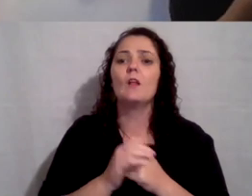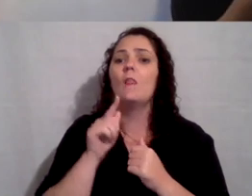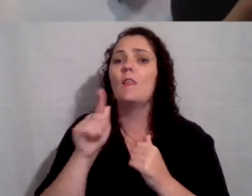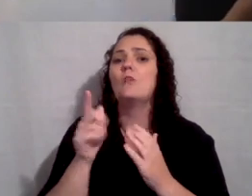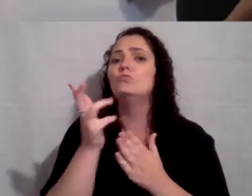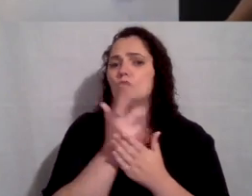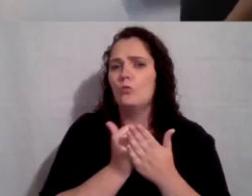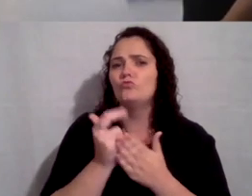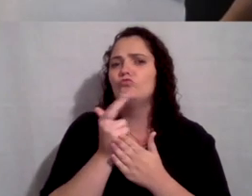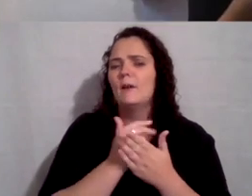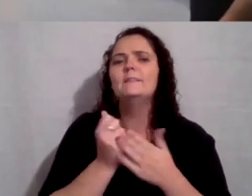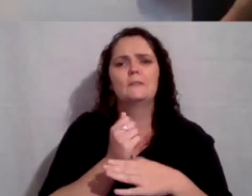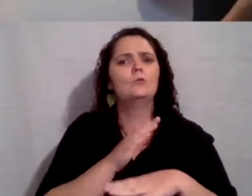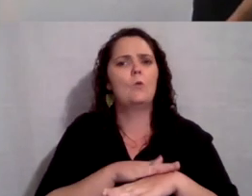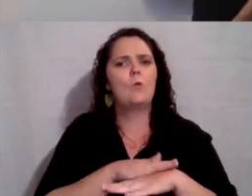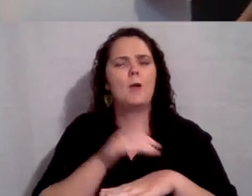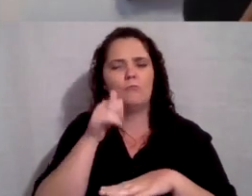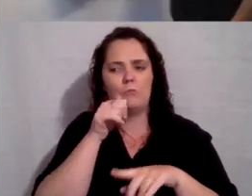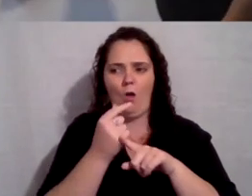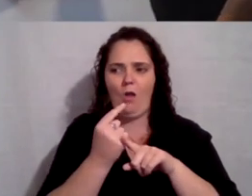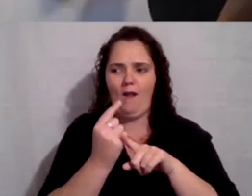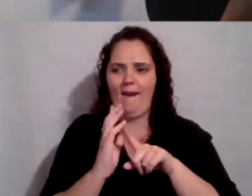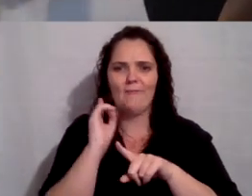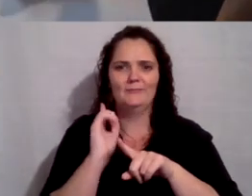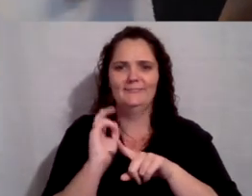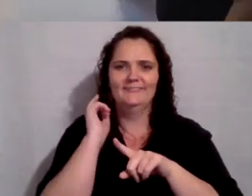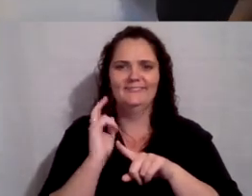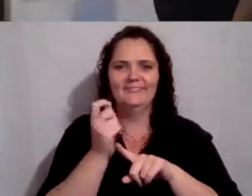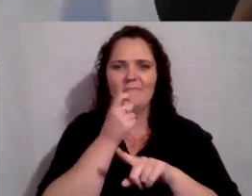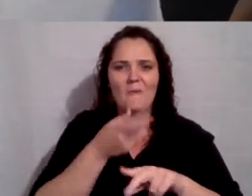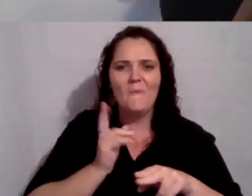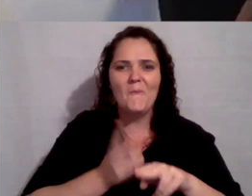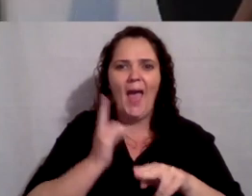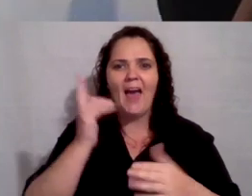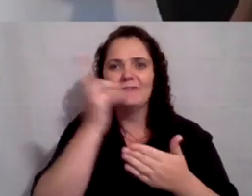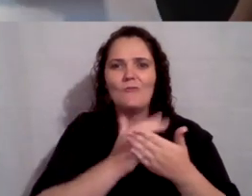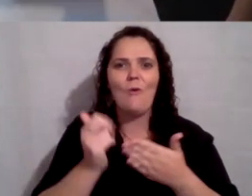so if you've been with me through the first couple of weeks, we've done some very, very short drawings, some quick drawings,